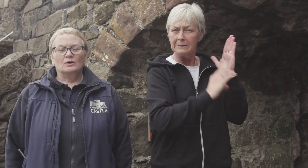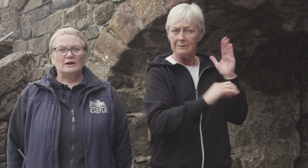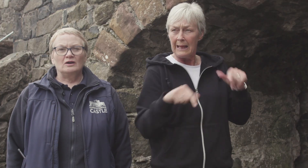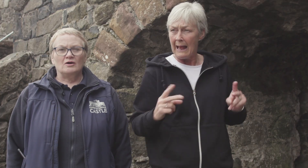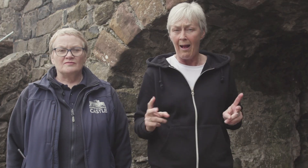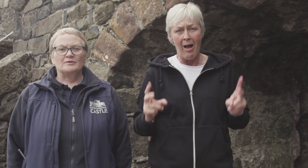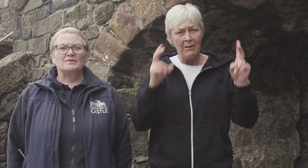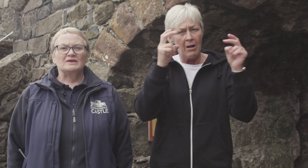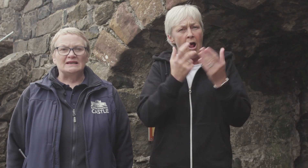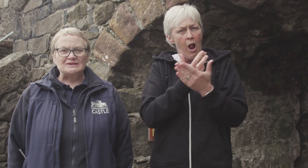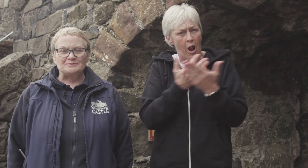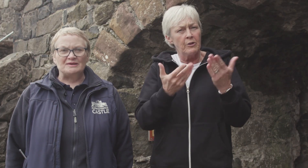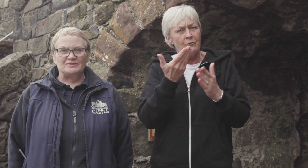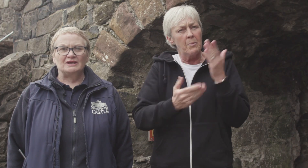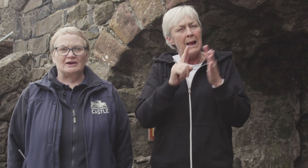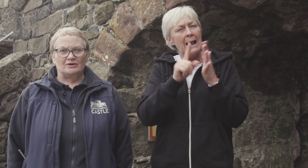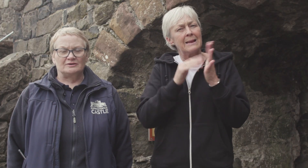quite a lot are from the Elizabethan era.